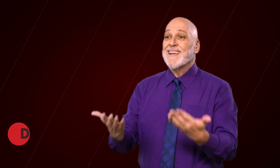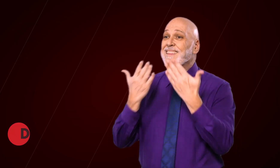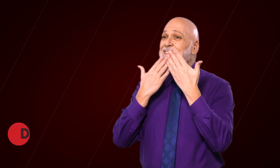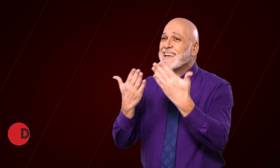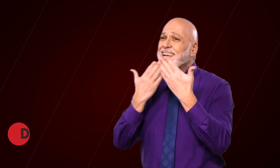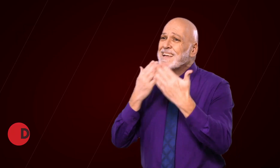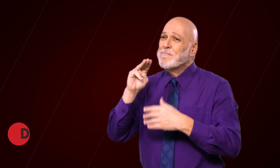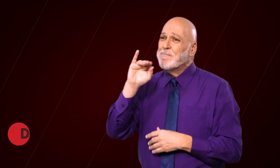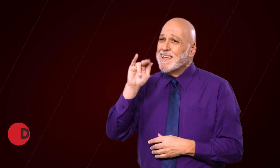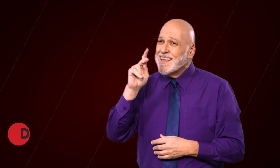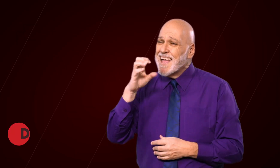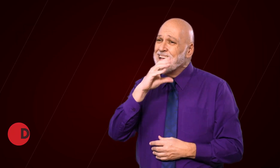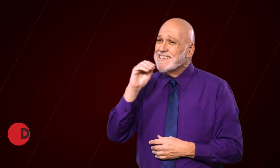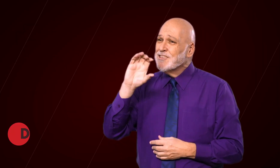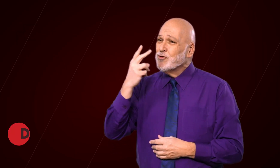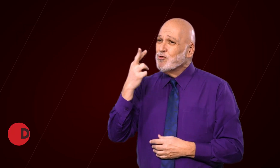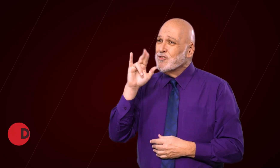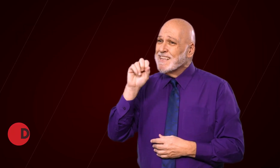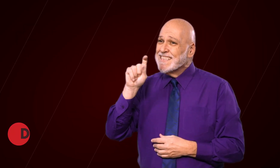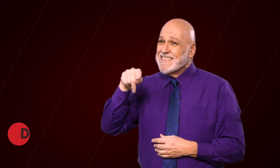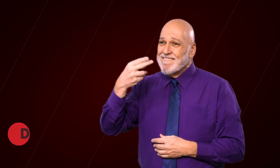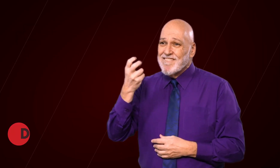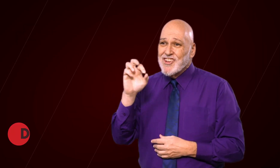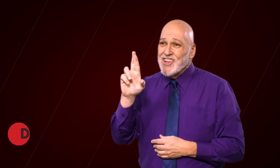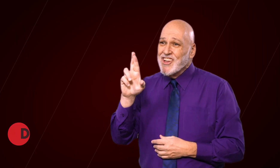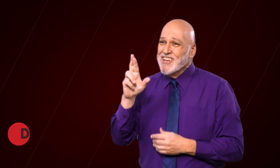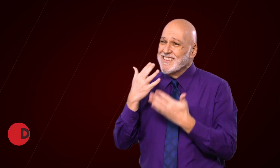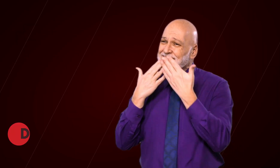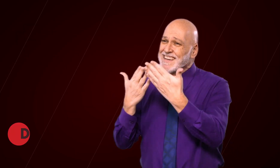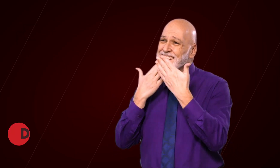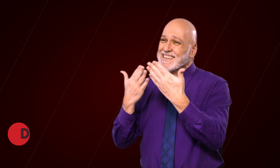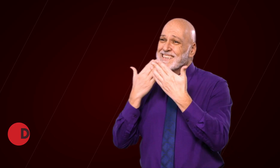[Anselmo]: Thanks Mike and Christopher.